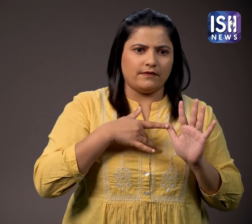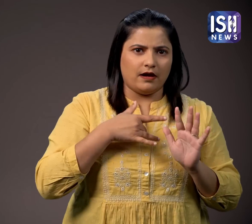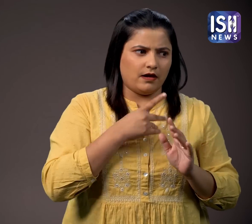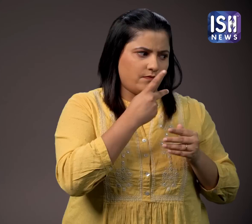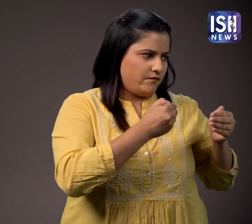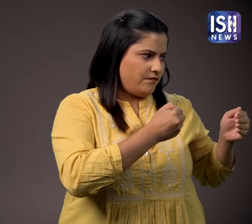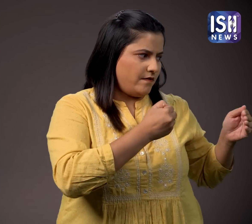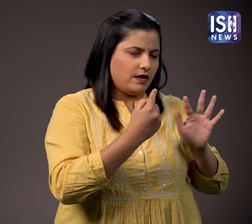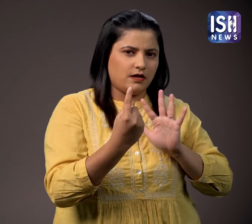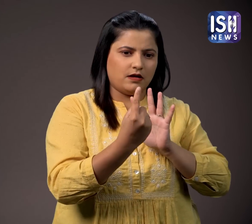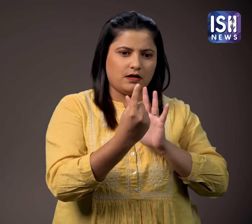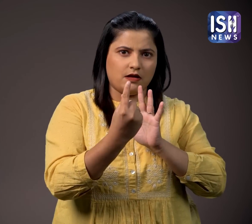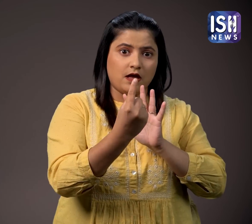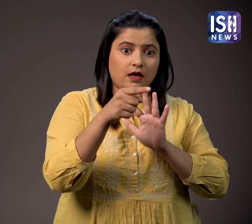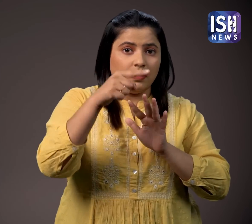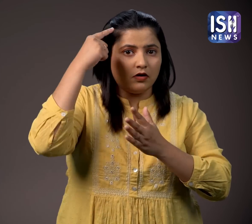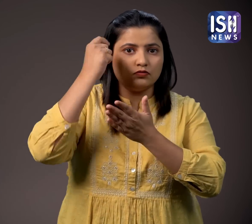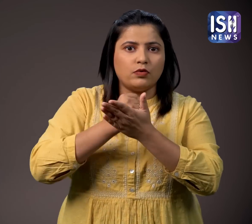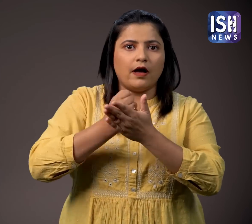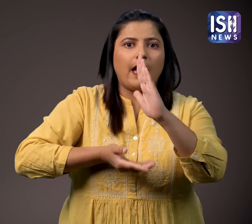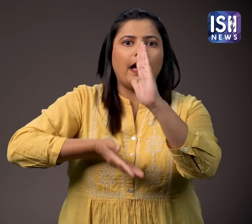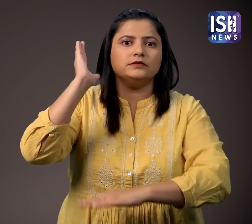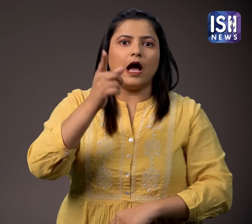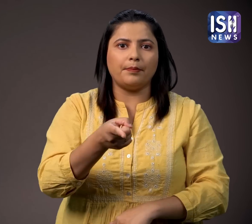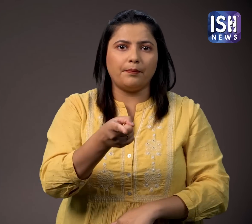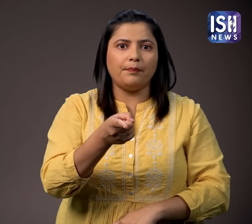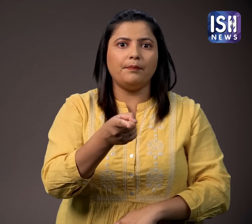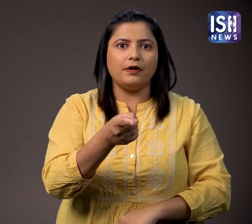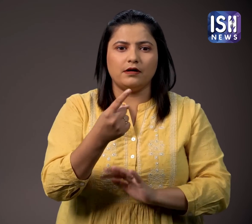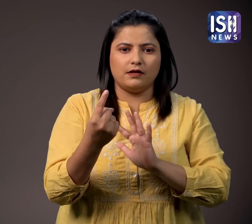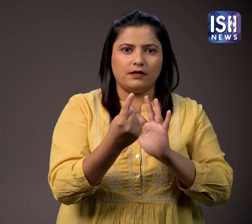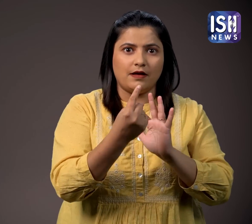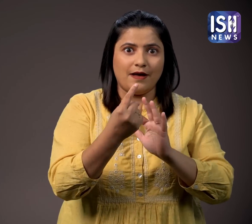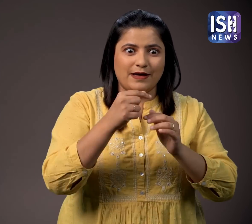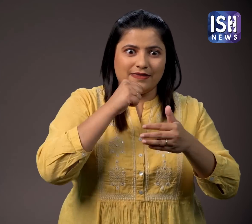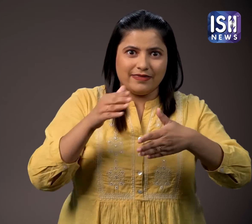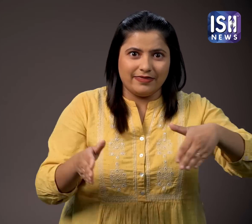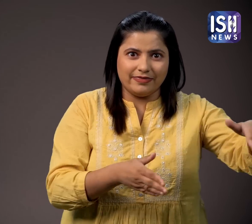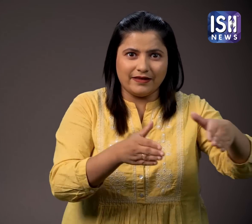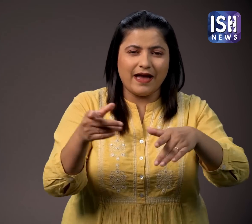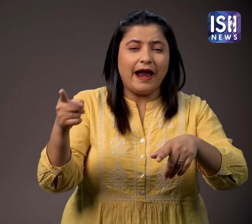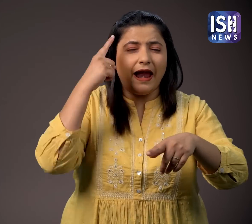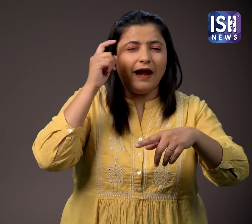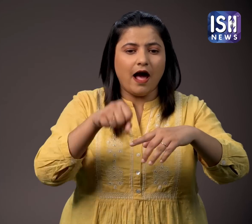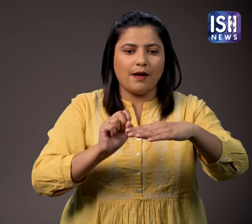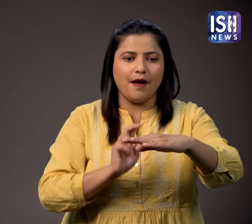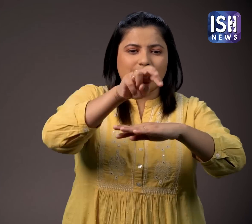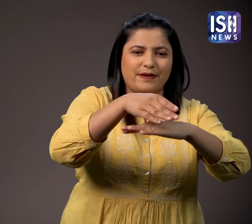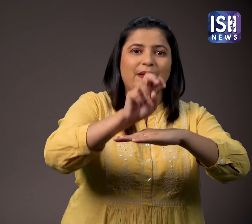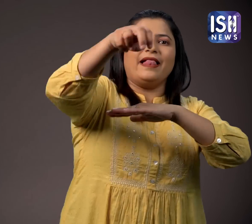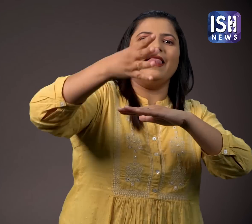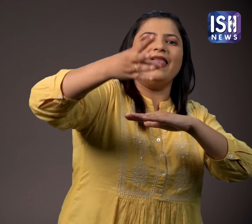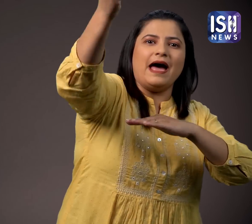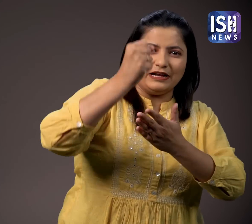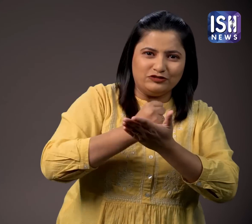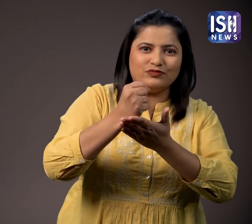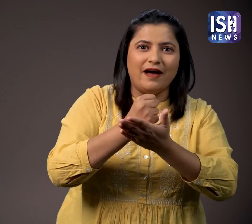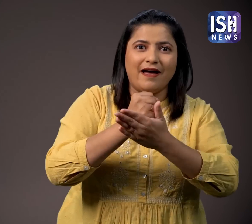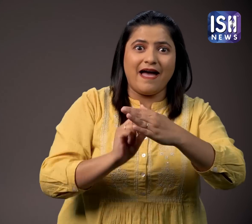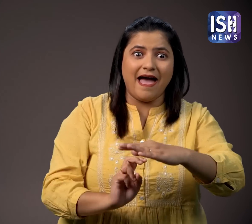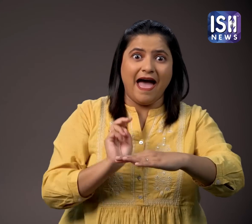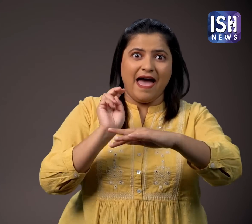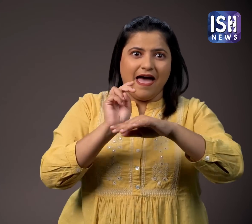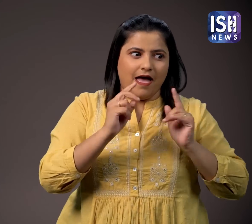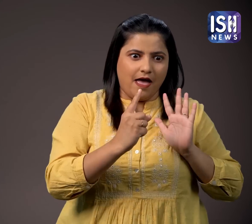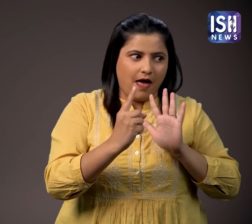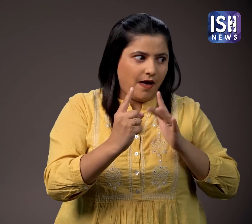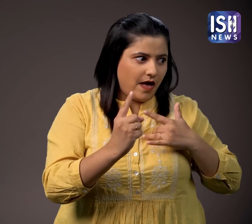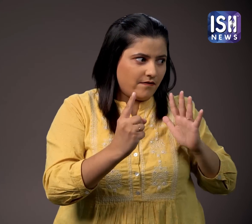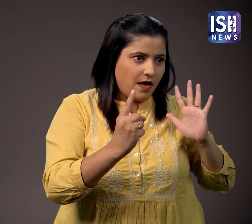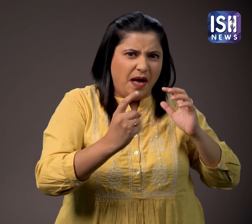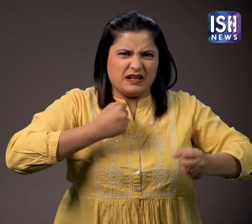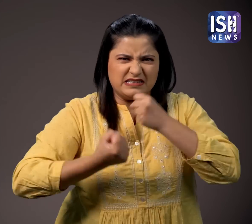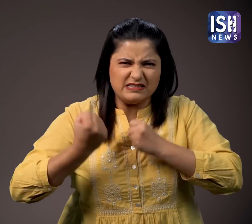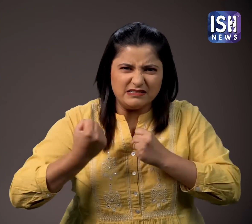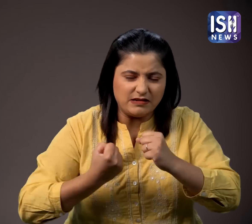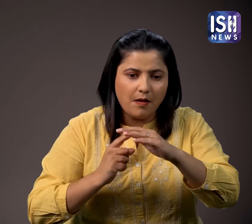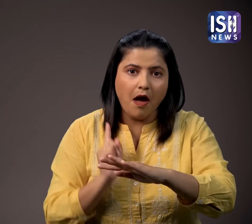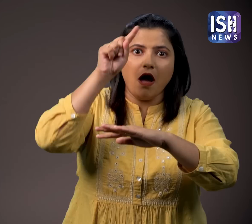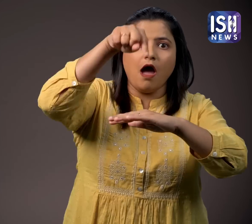The accused in a bid to flee, when there was no one near him, he ran and jumped into the river, thinking he would swim across.